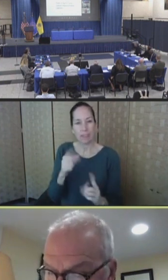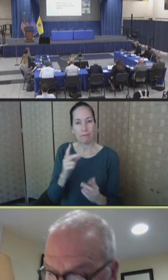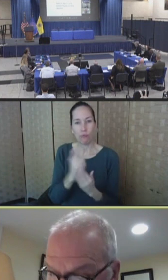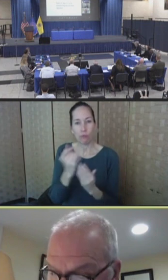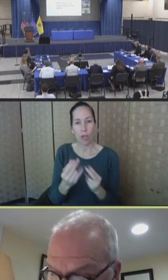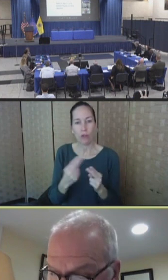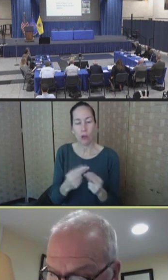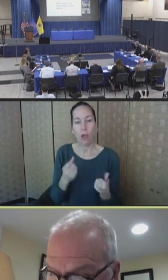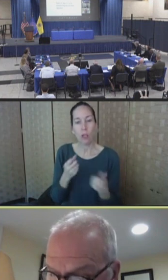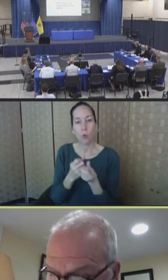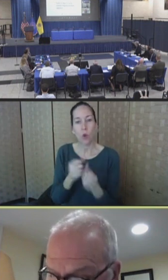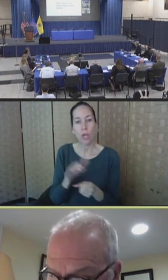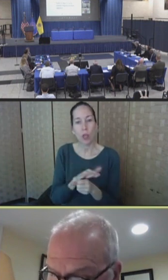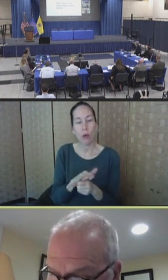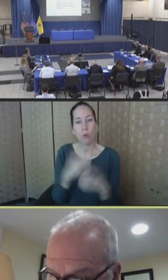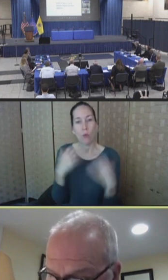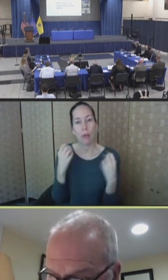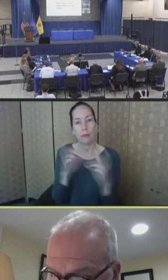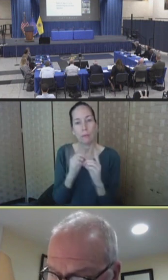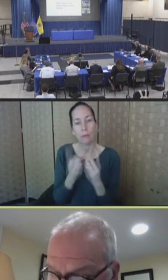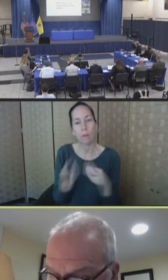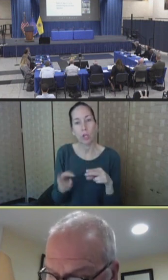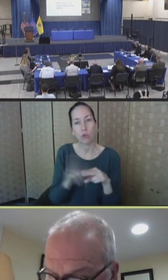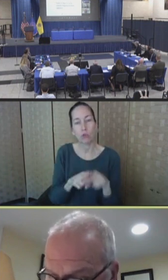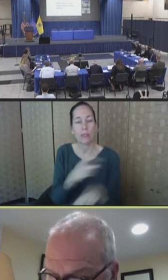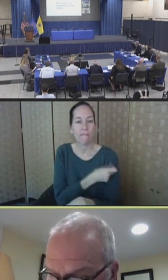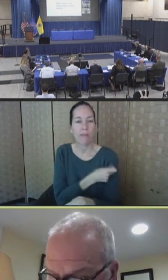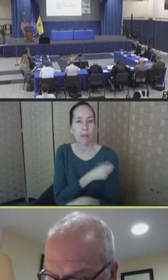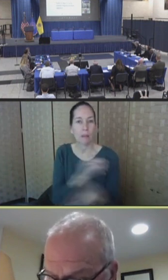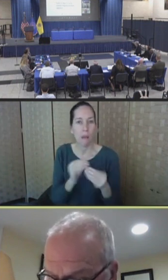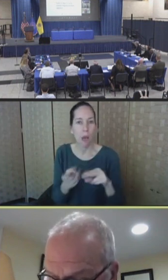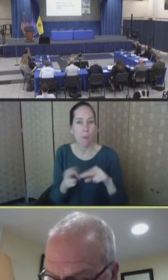Health Departments to Increase Vaccine Uptake through the COVID-19 project.